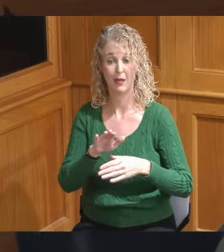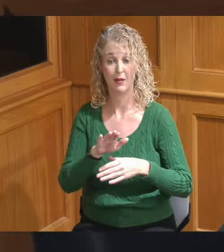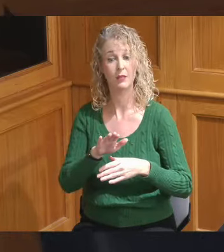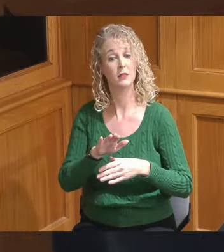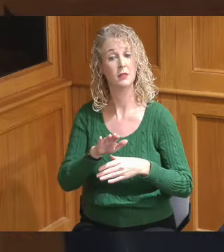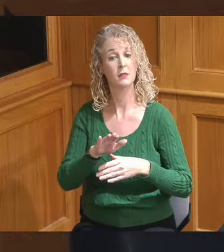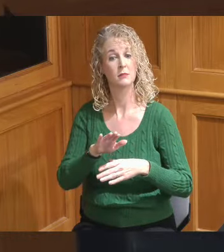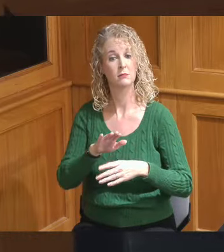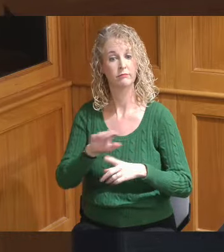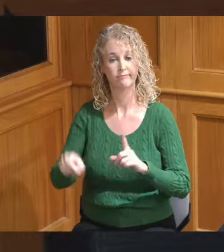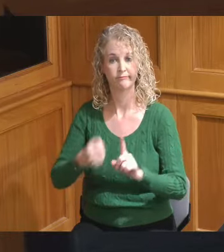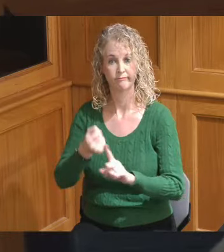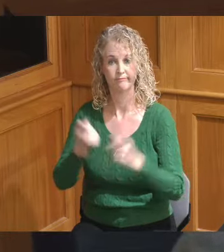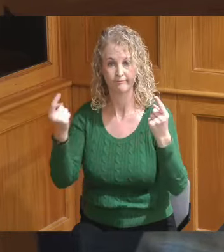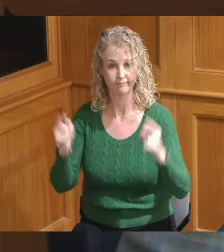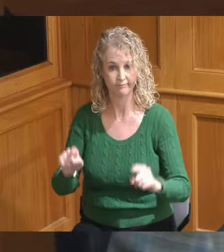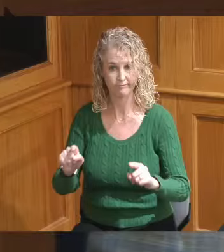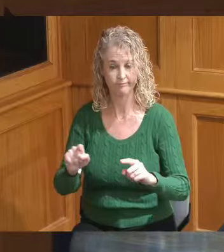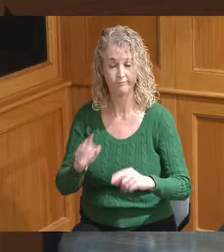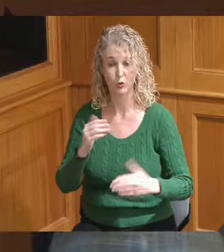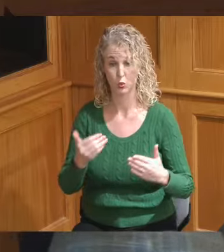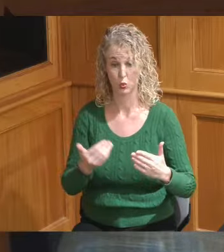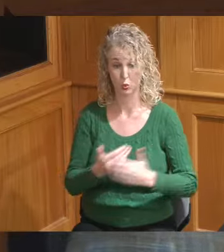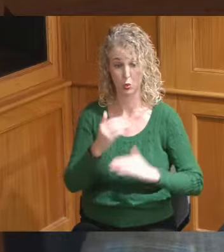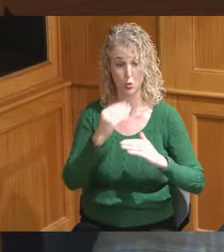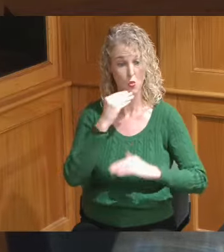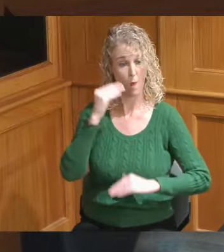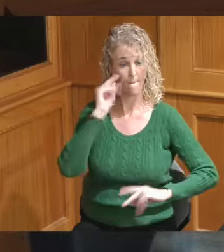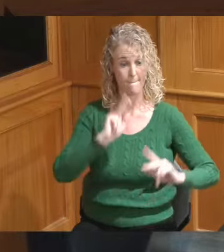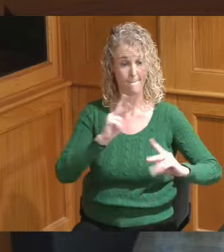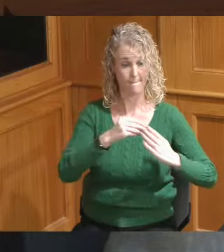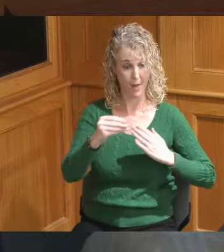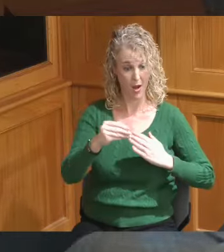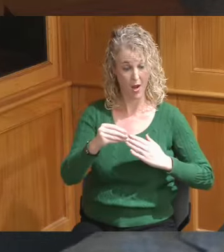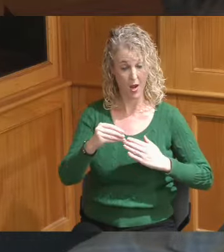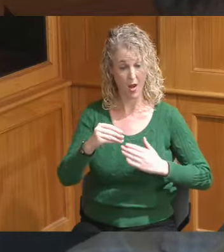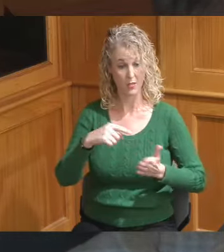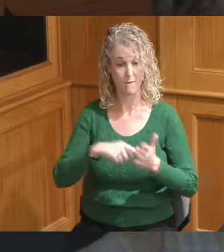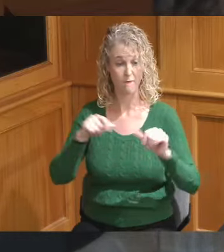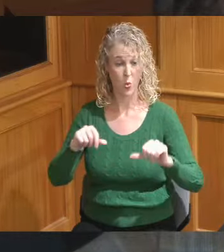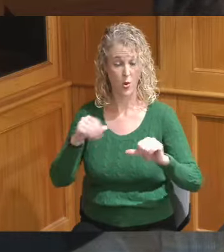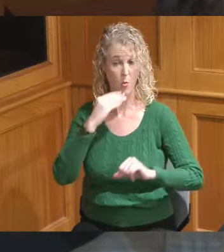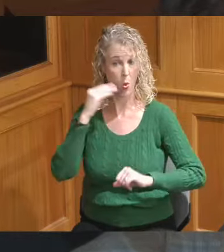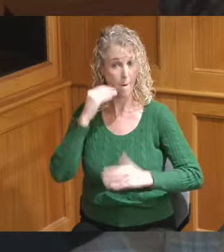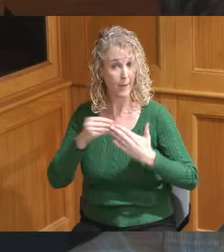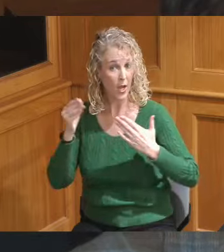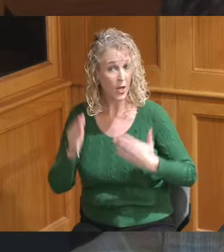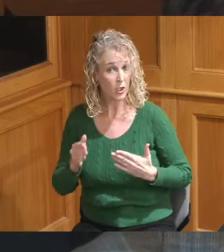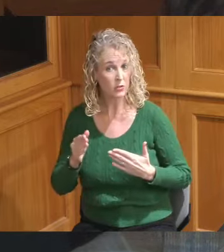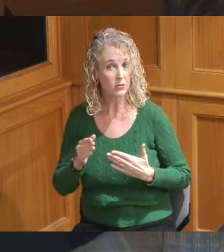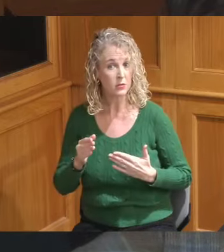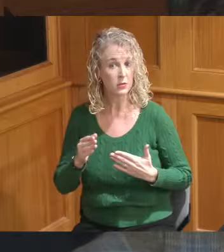home buyers. It would affect, affordable home buyers. And so it would be counterproductive